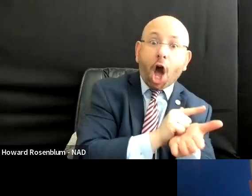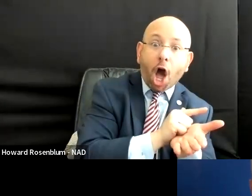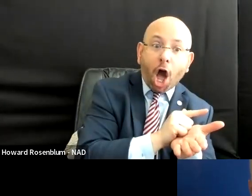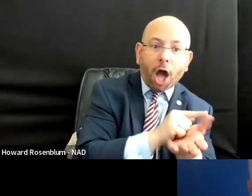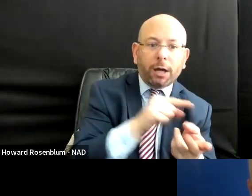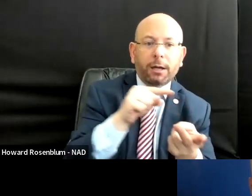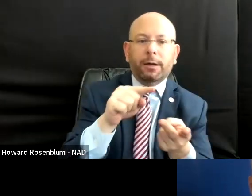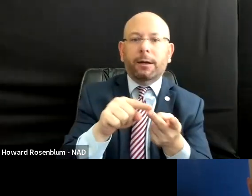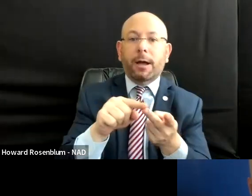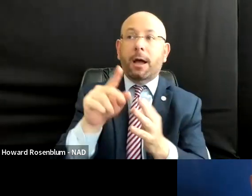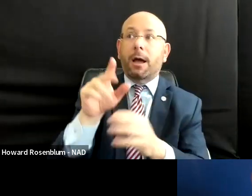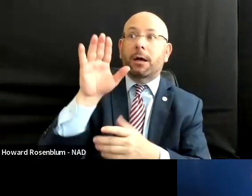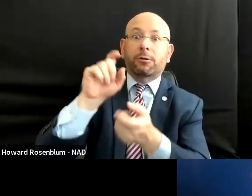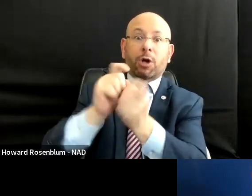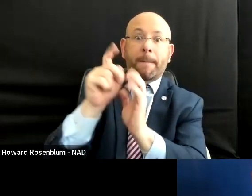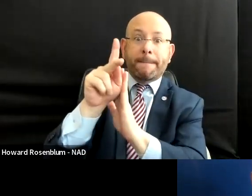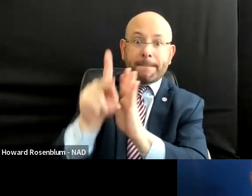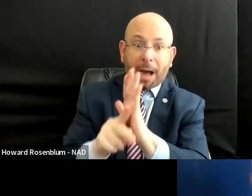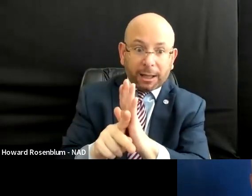housing, by primarily what we focus on is